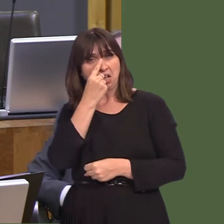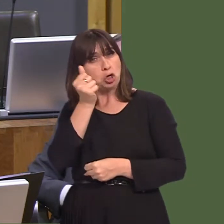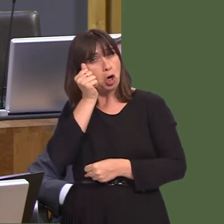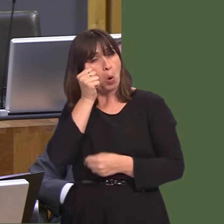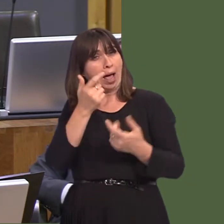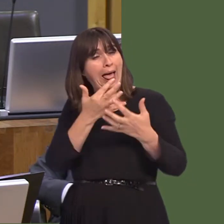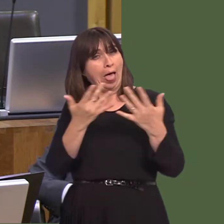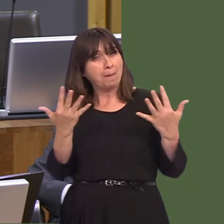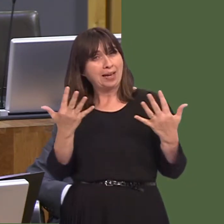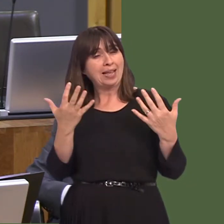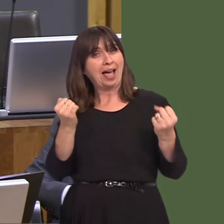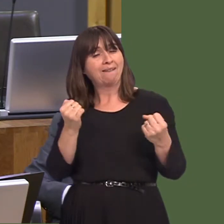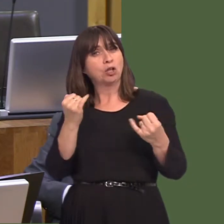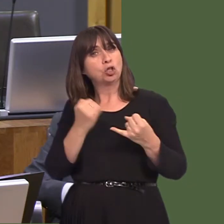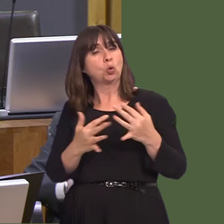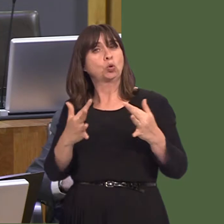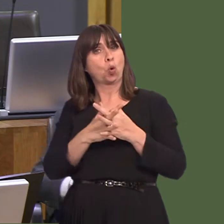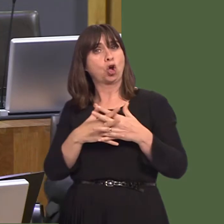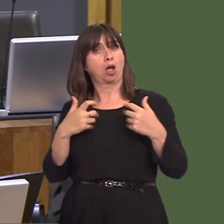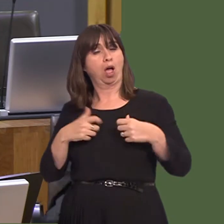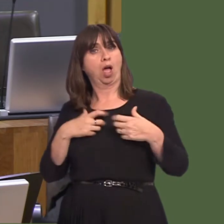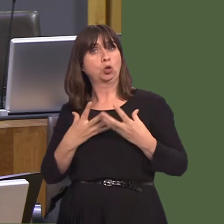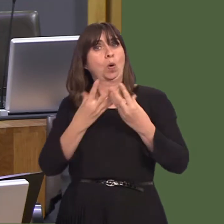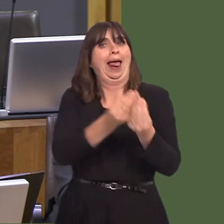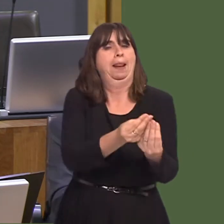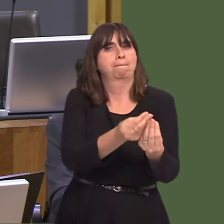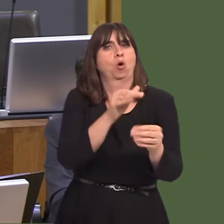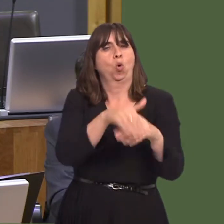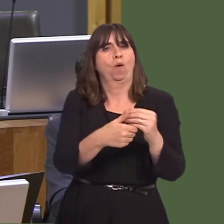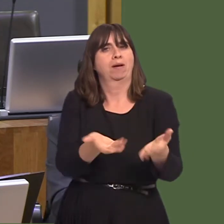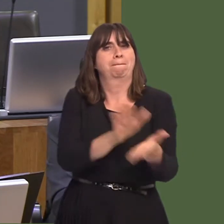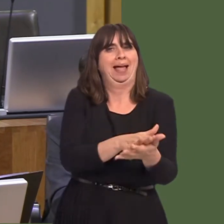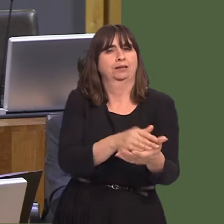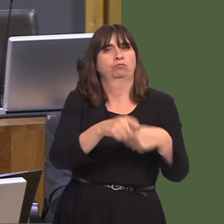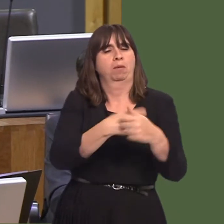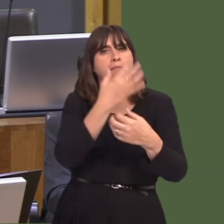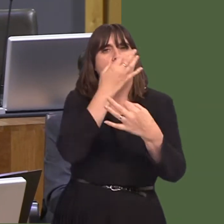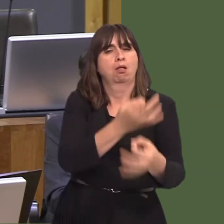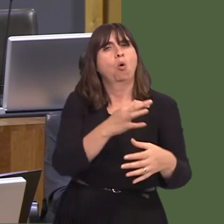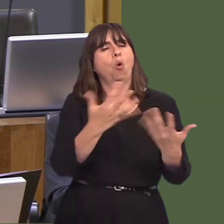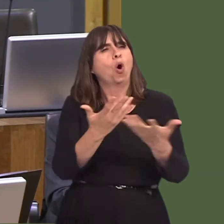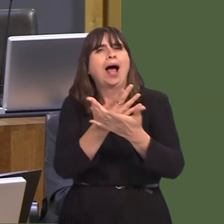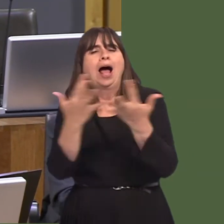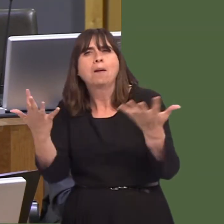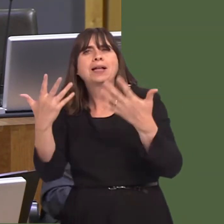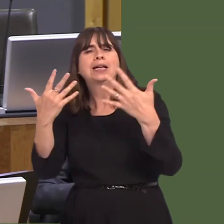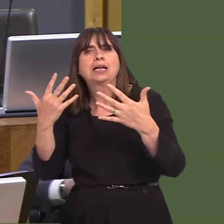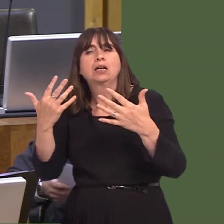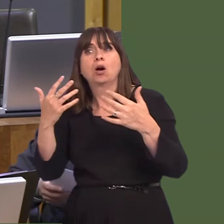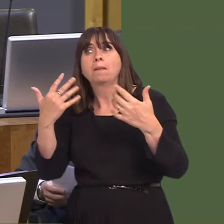allocated a social worker to help them with their problem, or indeed have accessed rehabilitation residential centres, either in Wales or elsewhere.